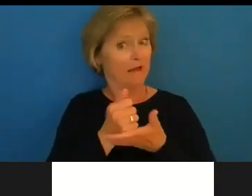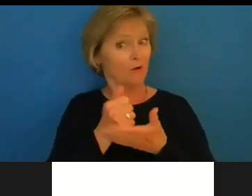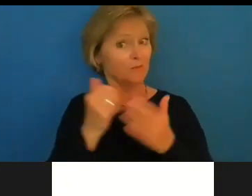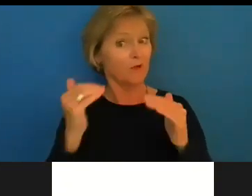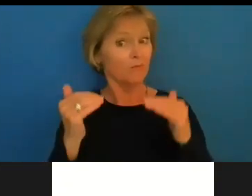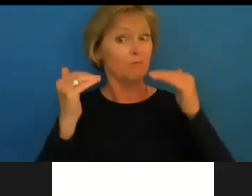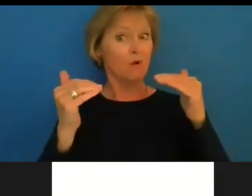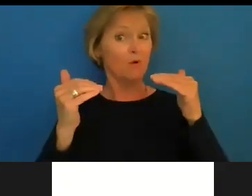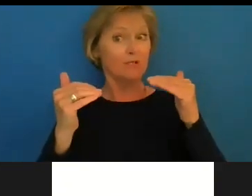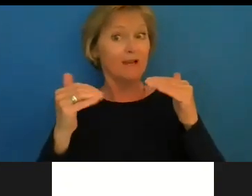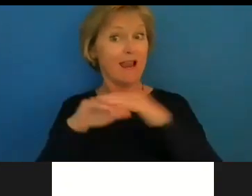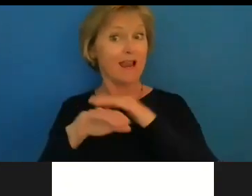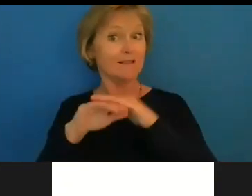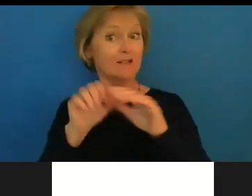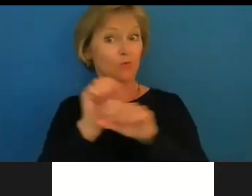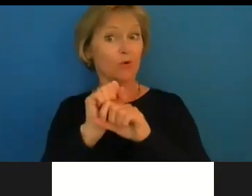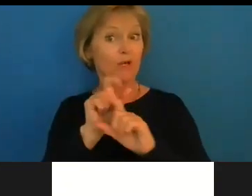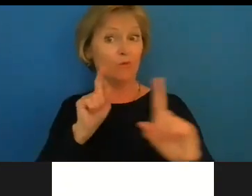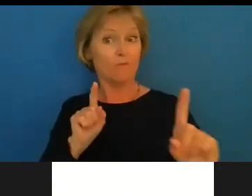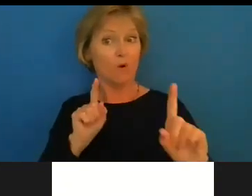I think no matter what happens,